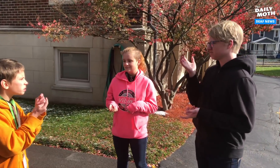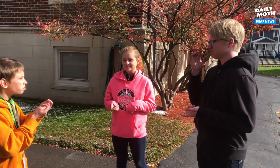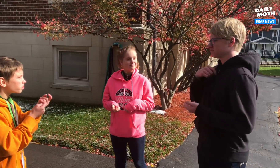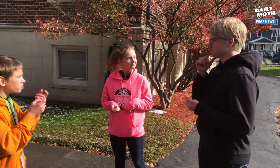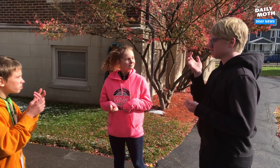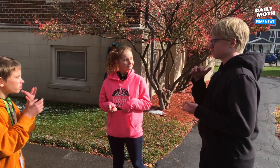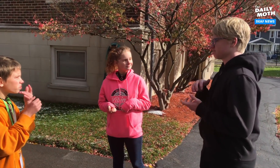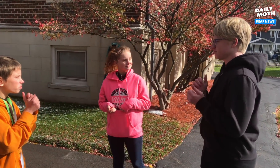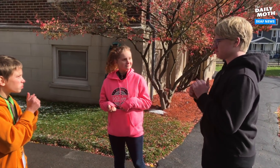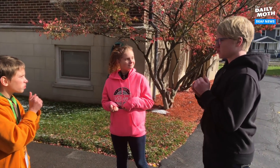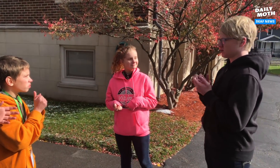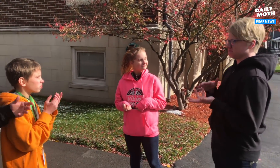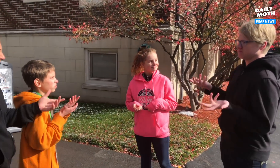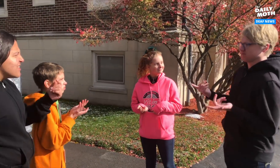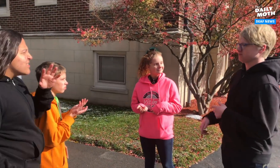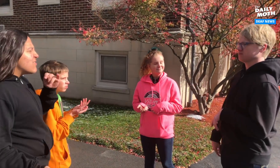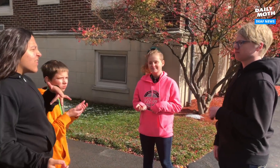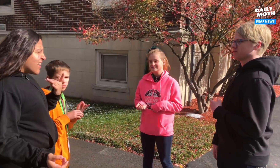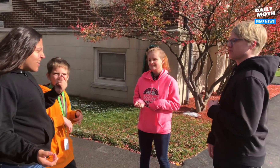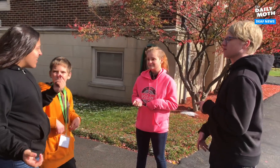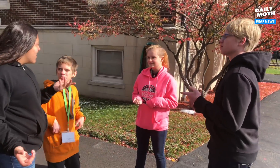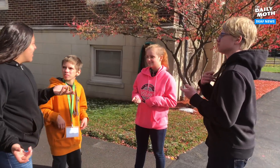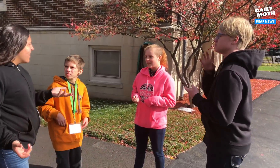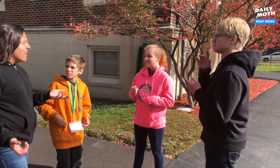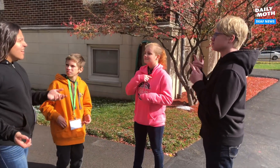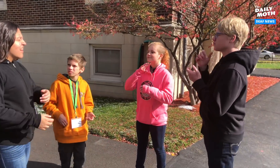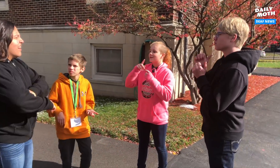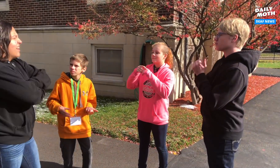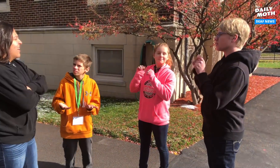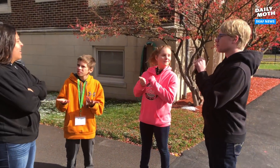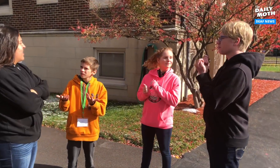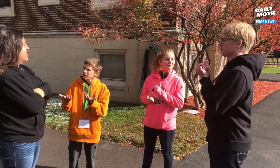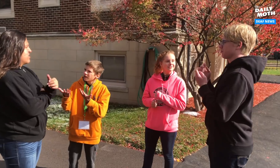I’m not too crazy about sports. What are you guys up to? We’re talking about sports.